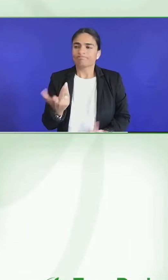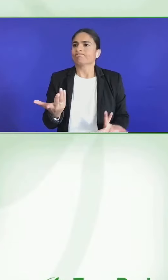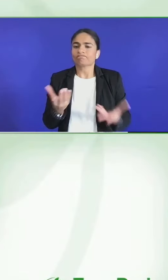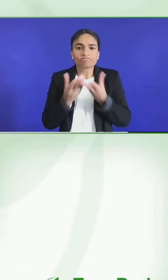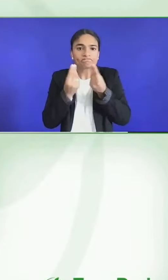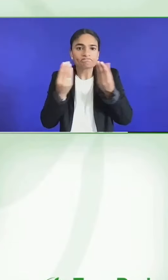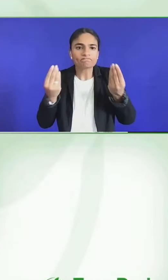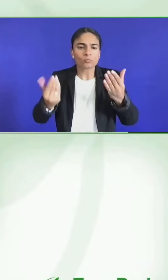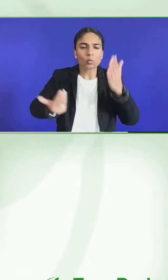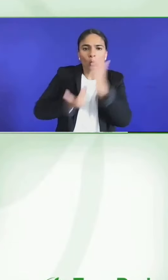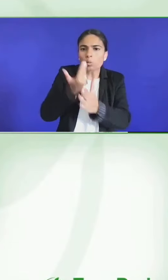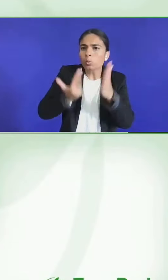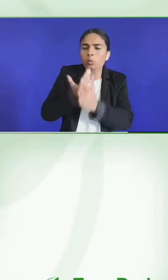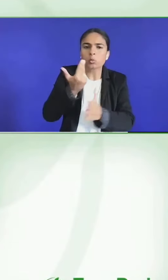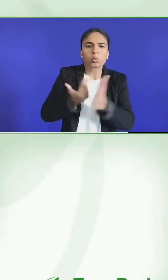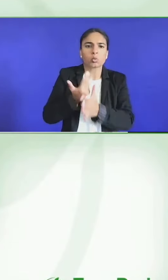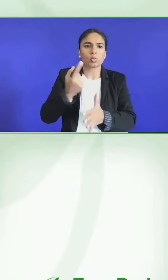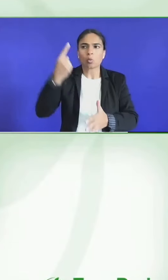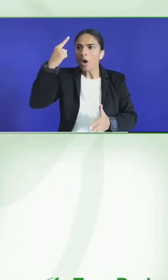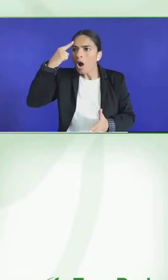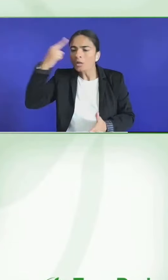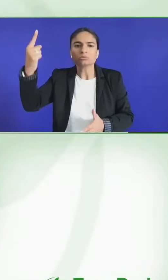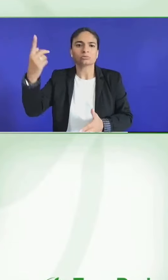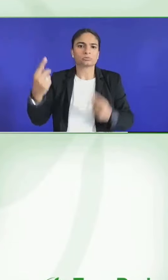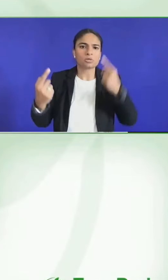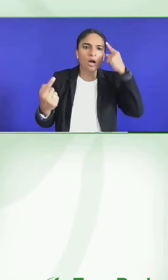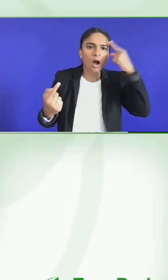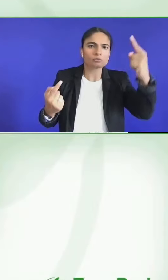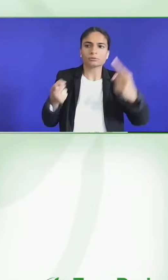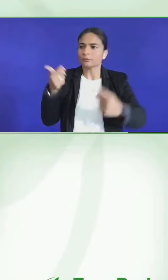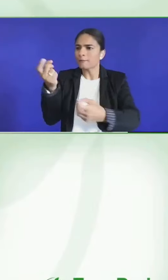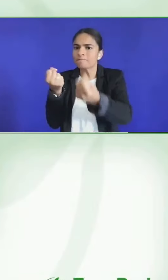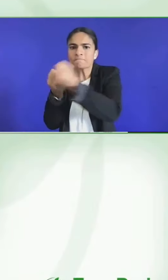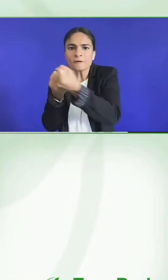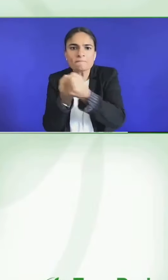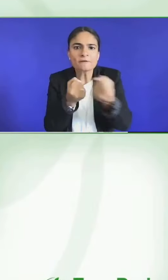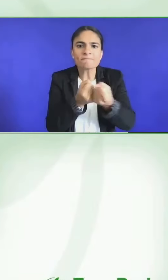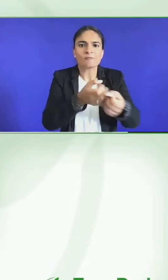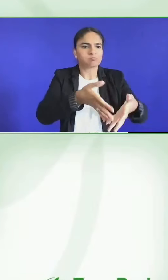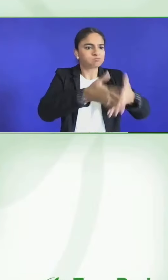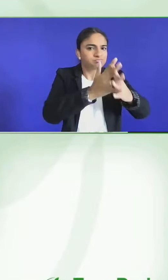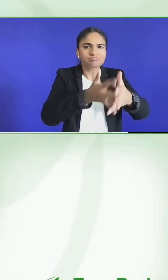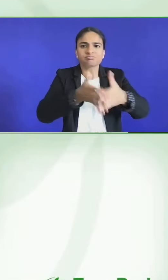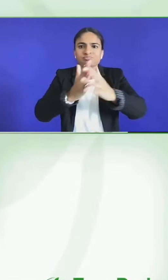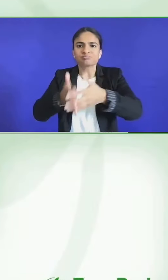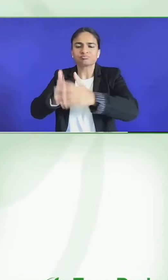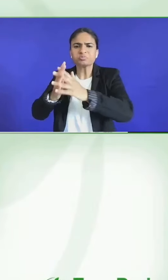There is a much bigger variety in support options where they can choose between which is very good.